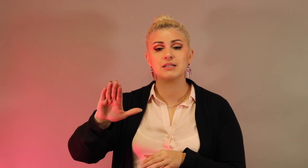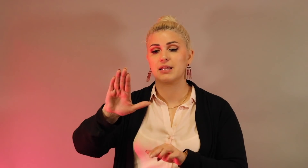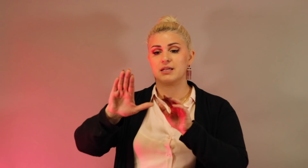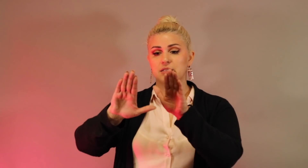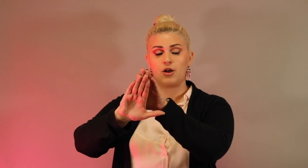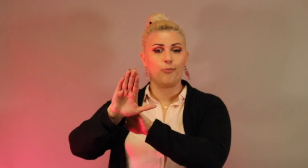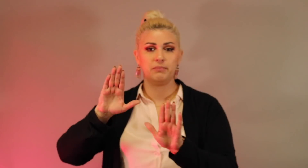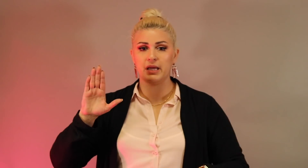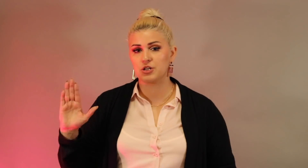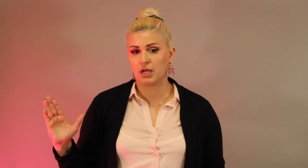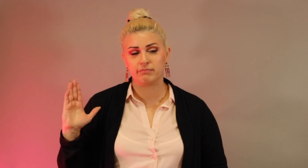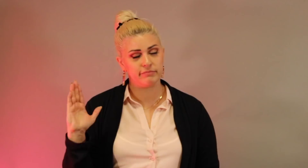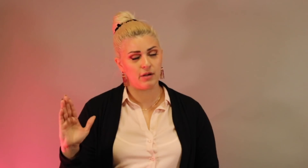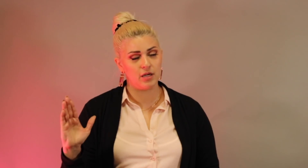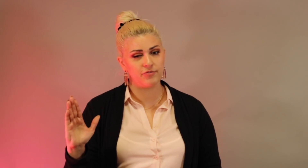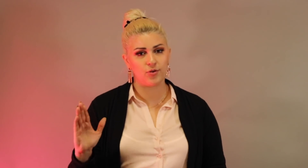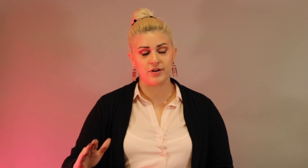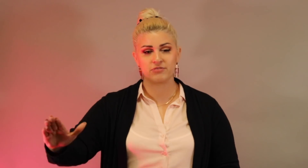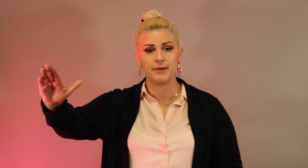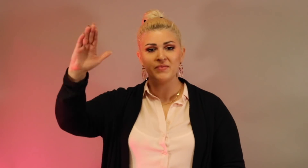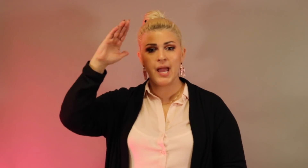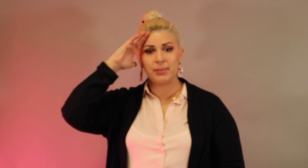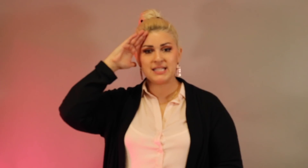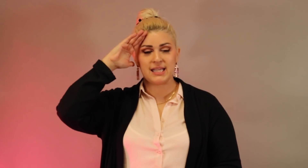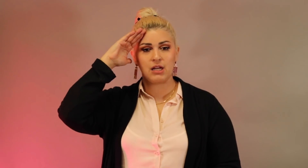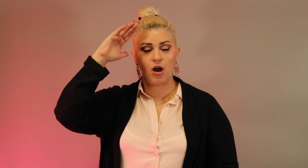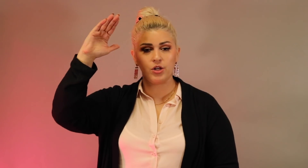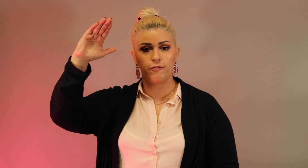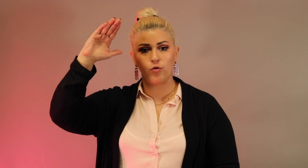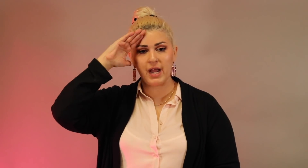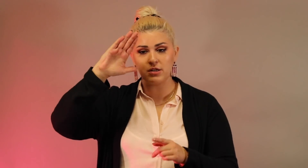it is like this, open B hand shape, of course, right? Place it here on your forehead,